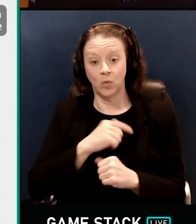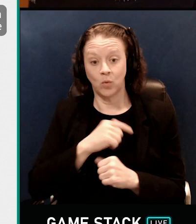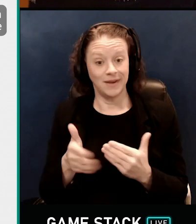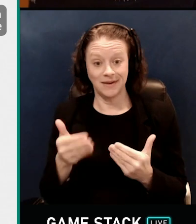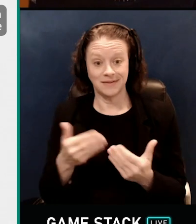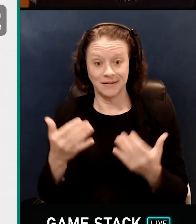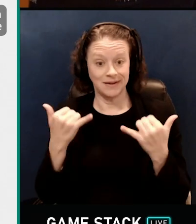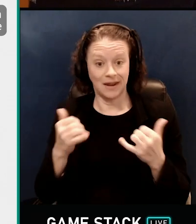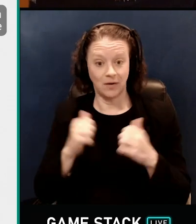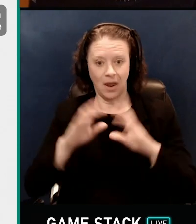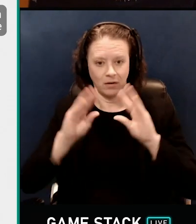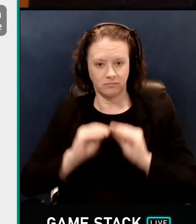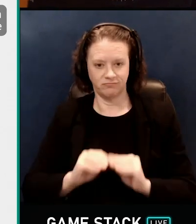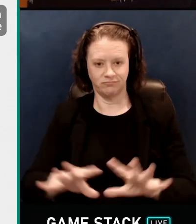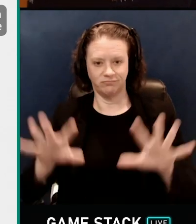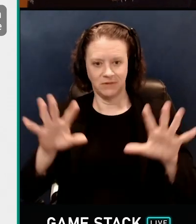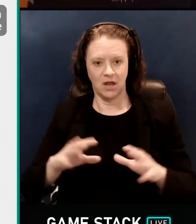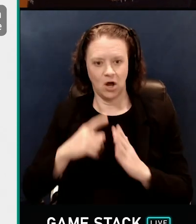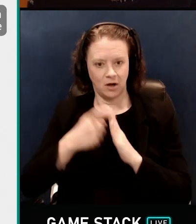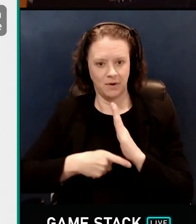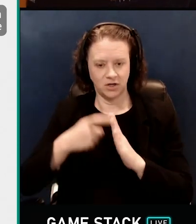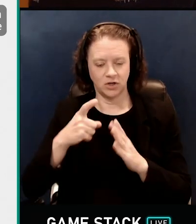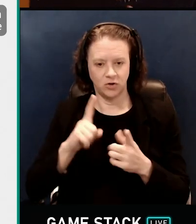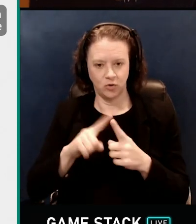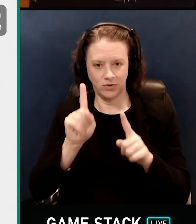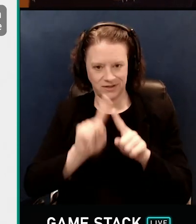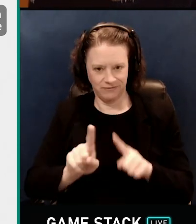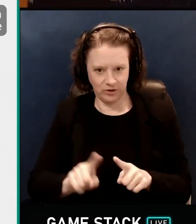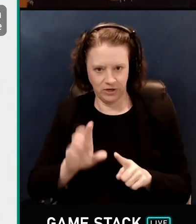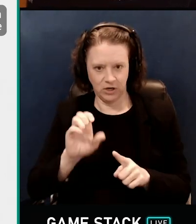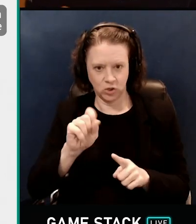system across different studios at the same time independently and